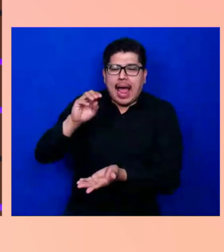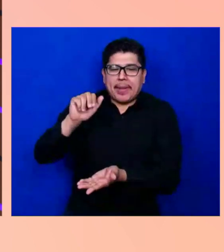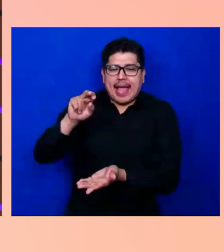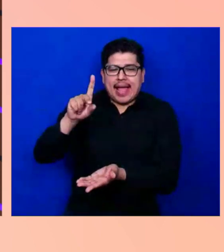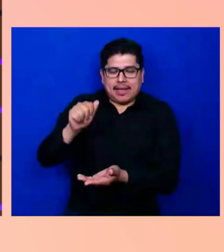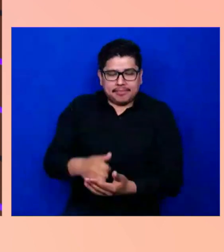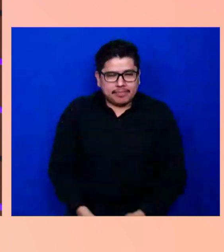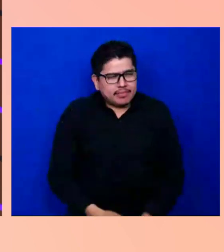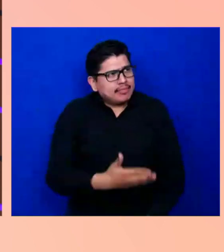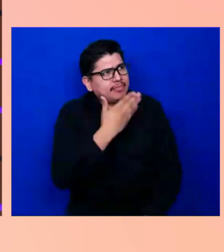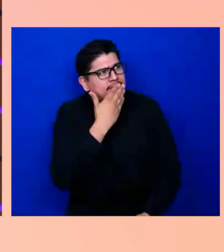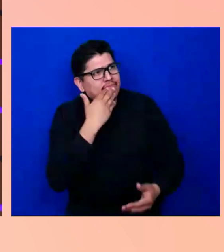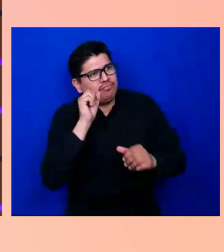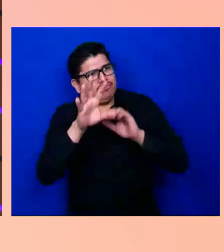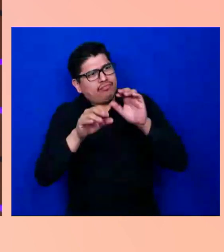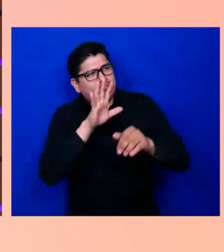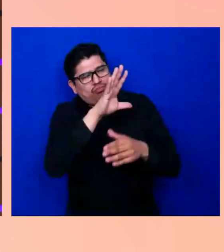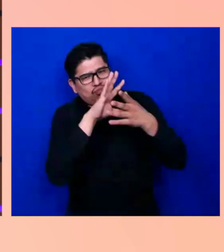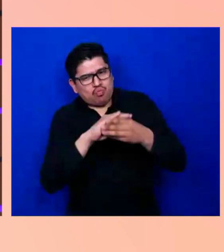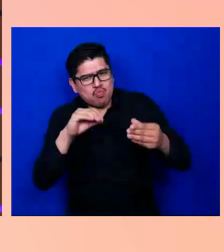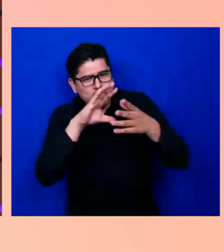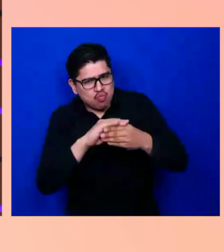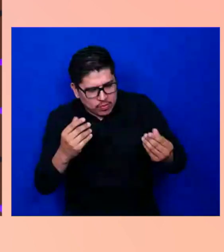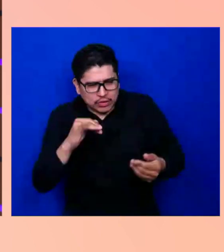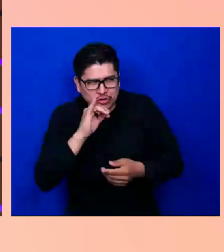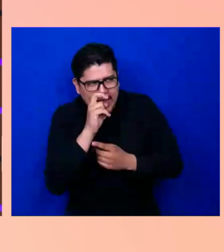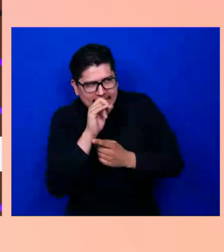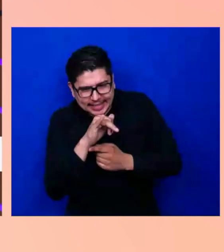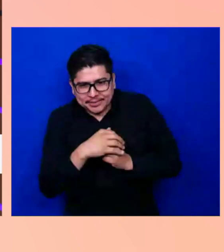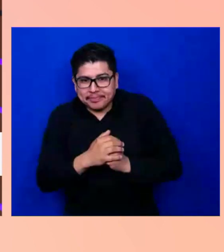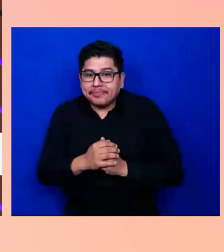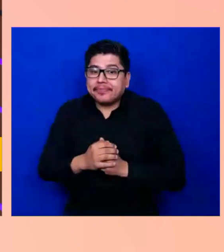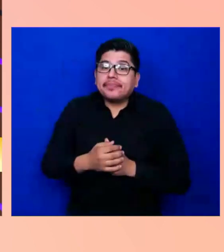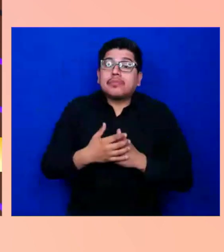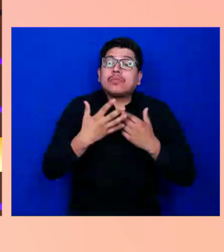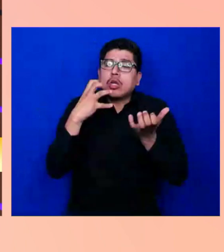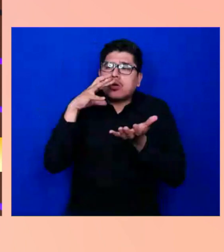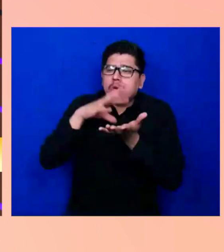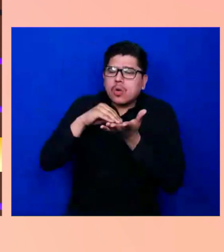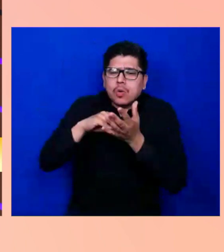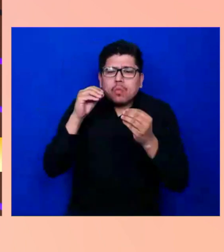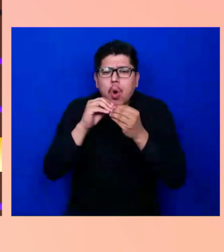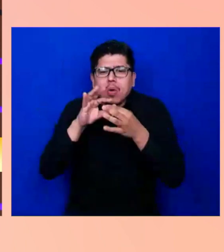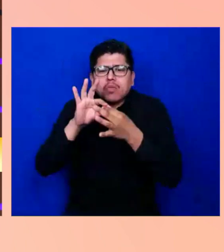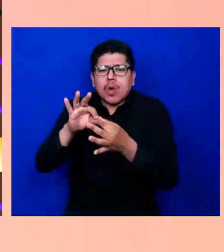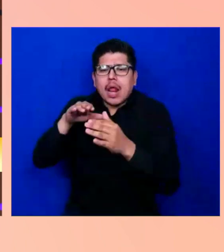To learn more about the accessibility checker and how Visual Studio is innovating for inclusion,